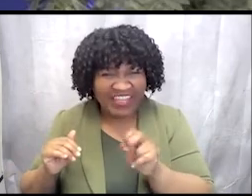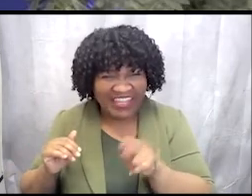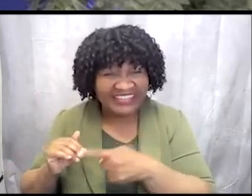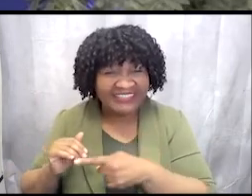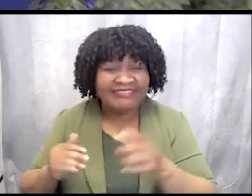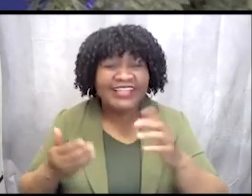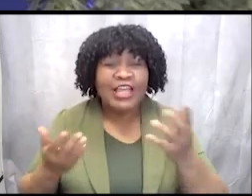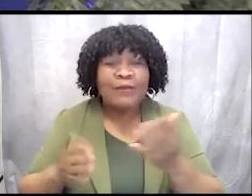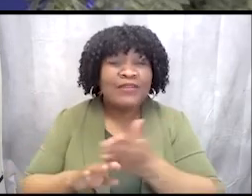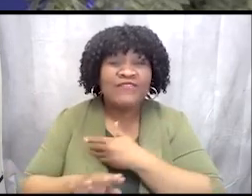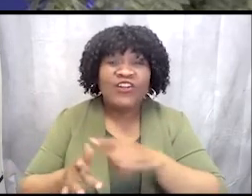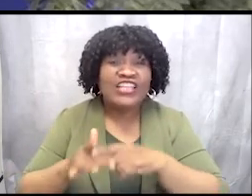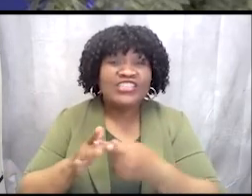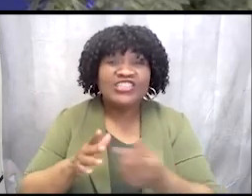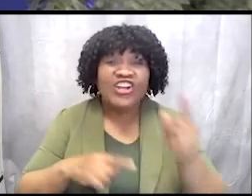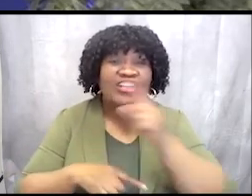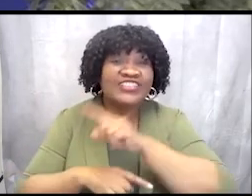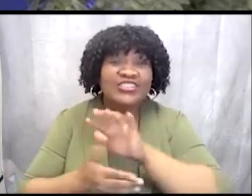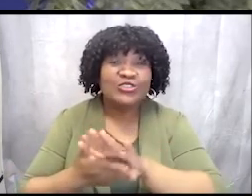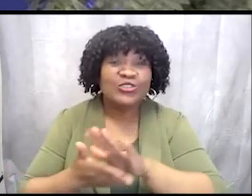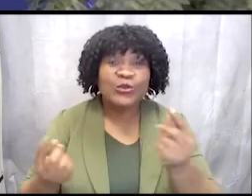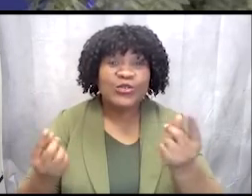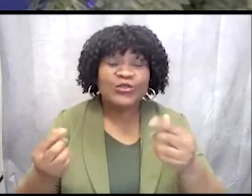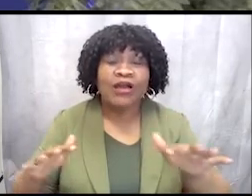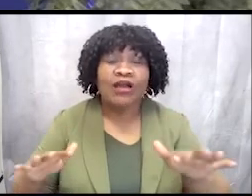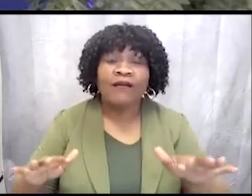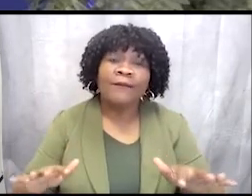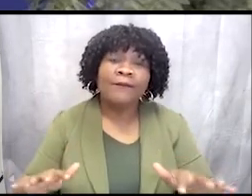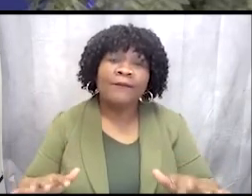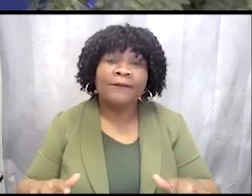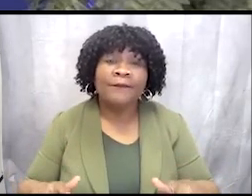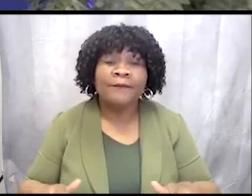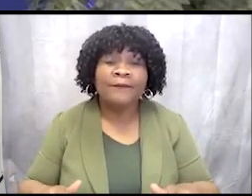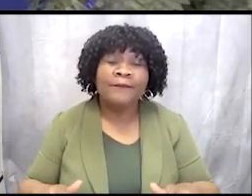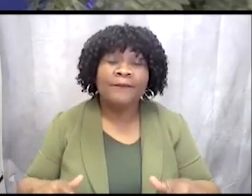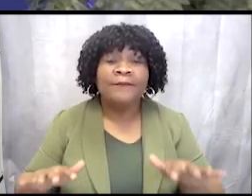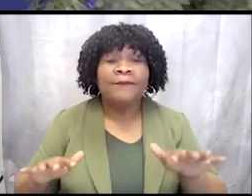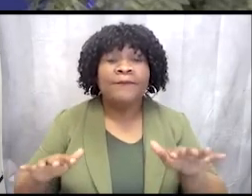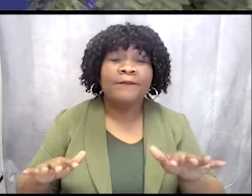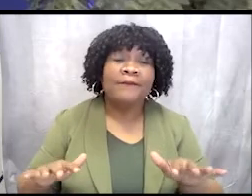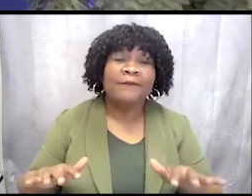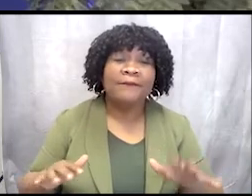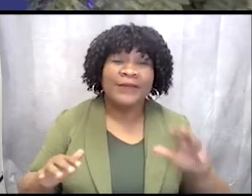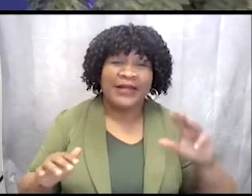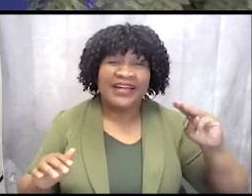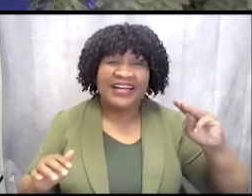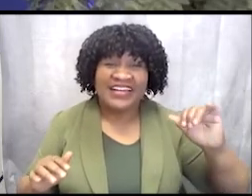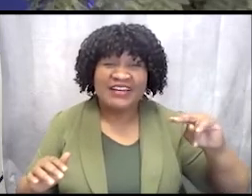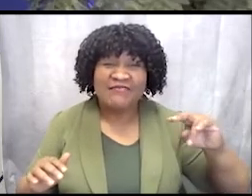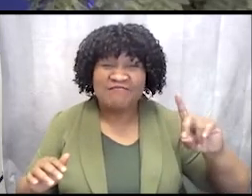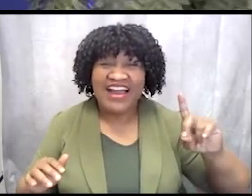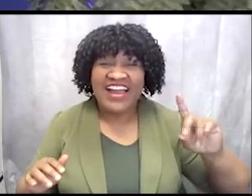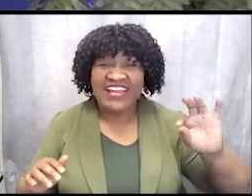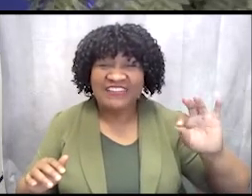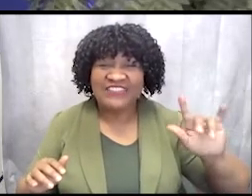before they even start their day, who are centering themselves. And it's not...